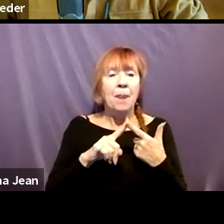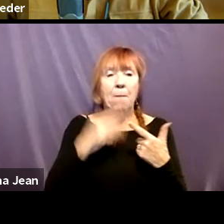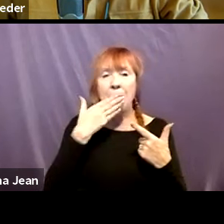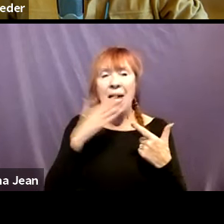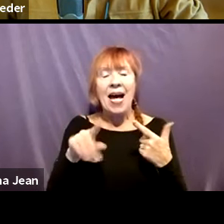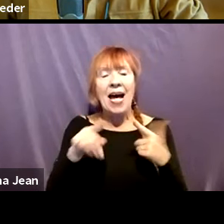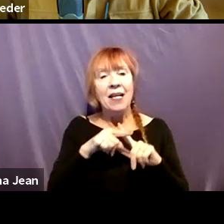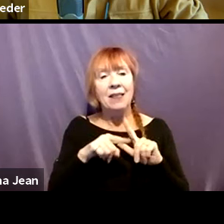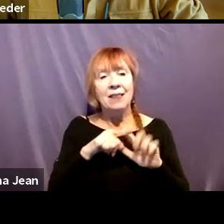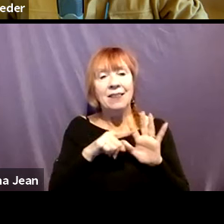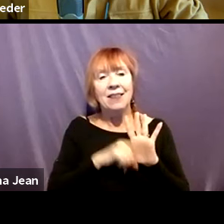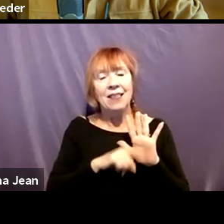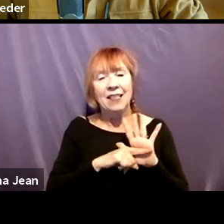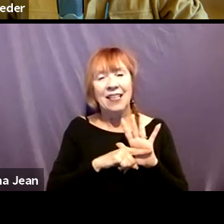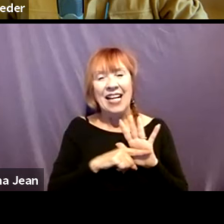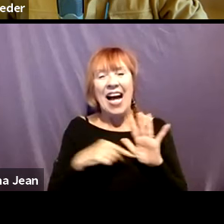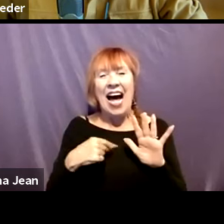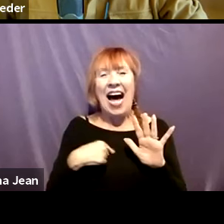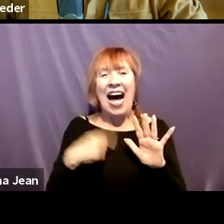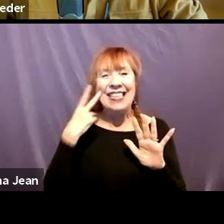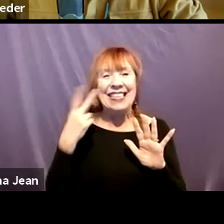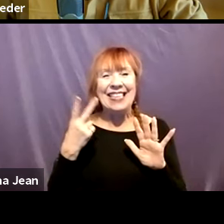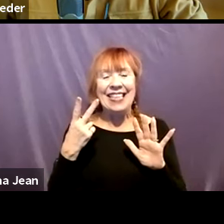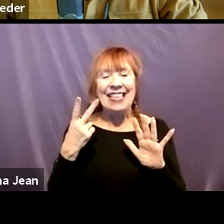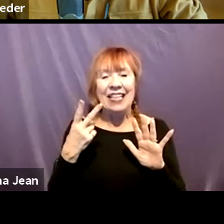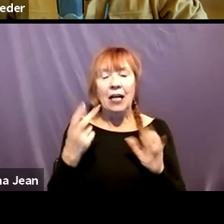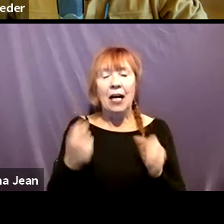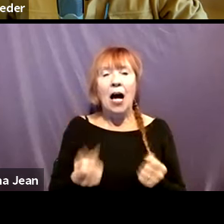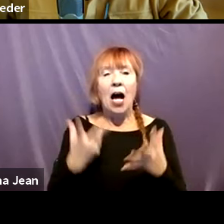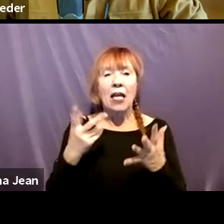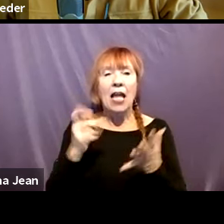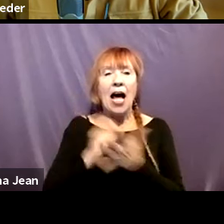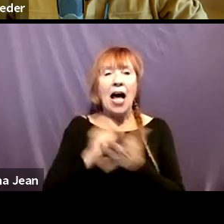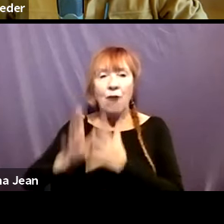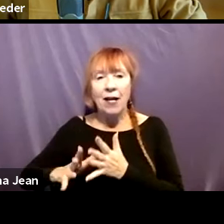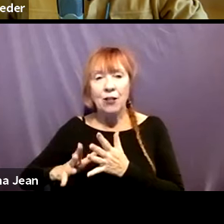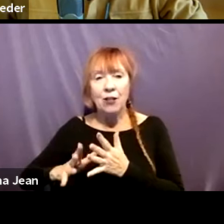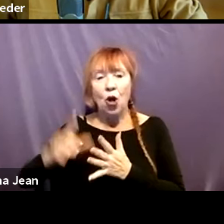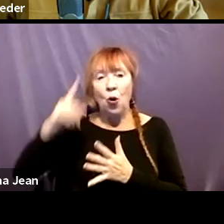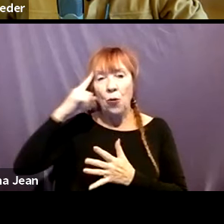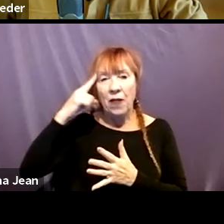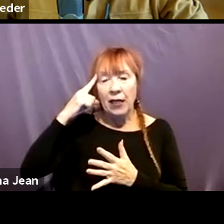is probably, I see a lot of writers who think their first script is like the best script that will ever hit Hollywood,